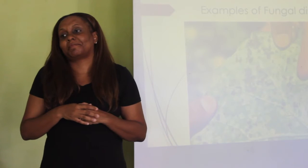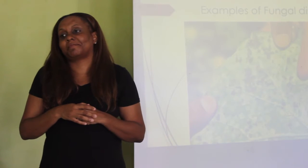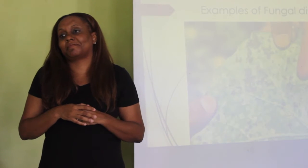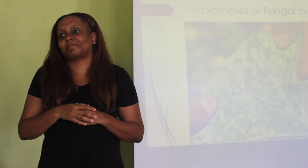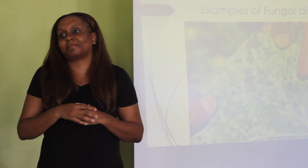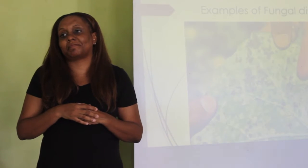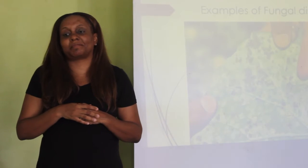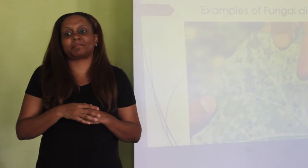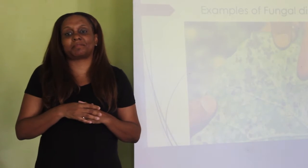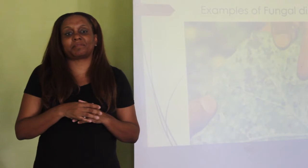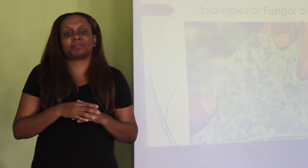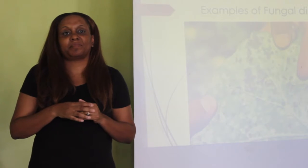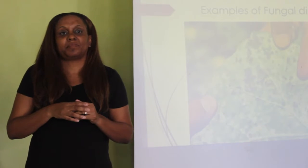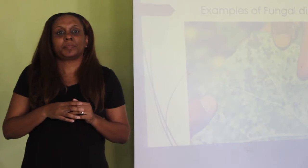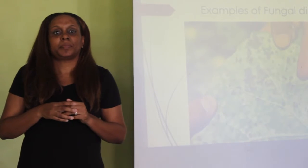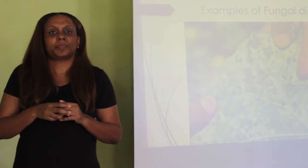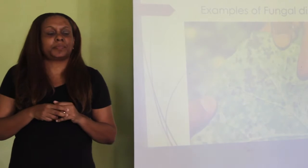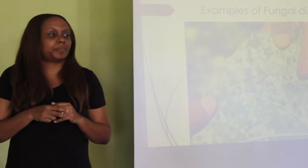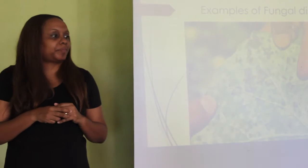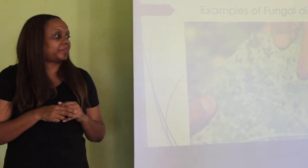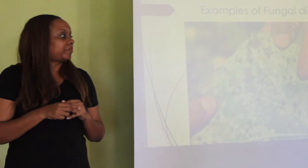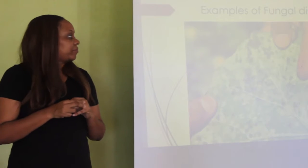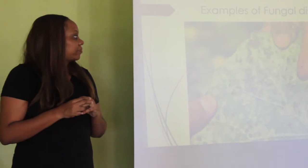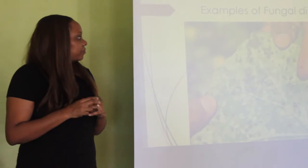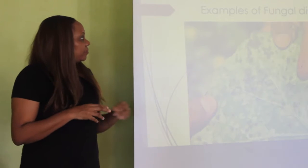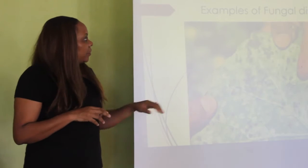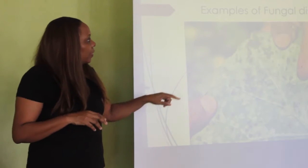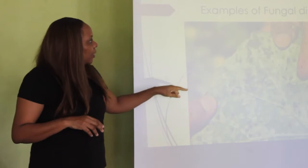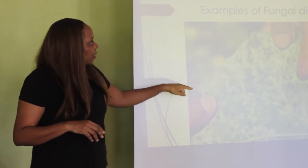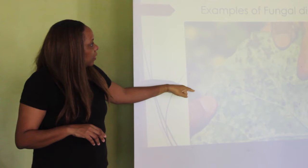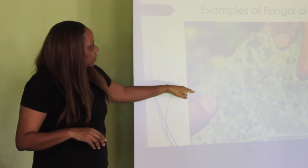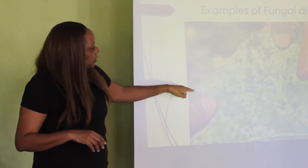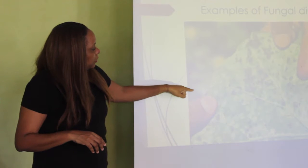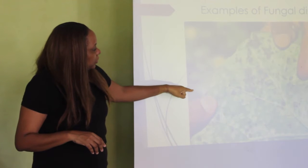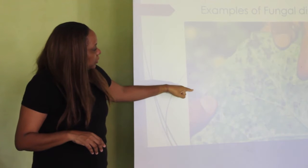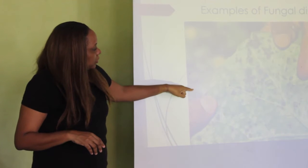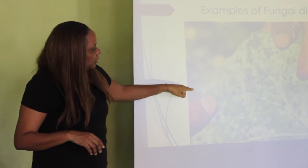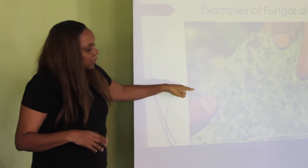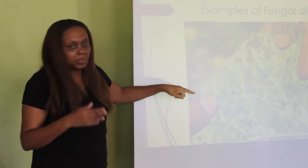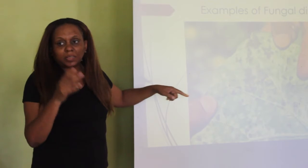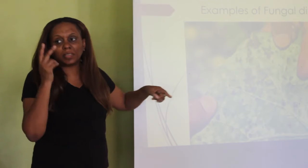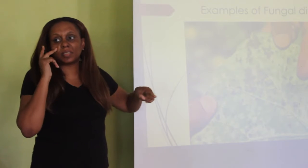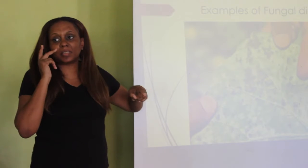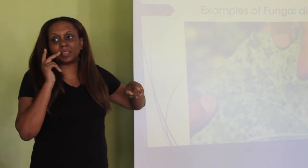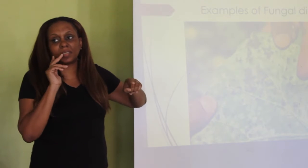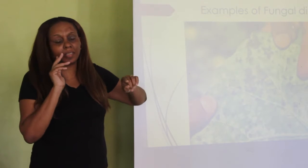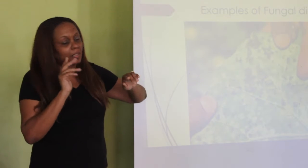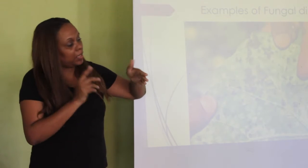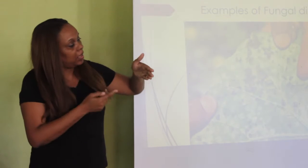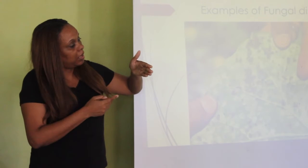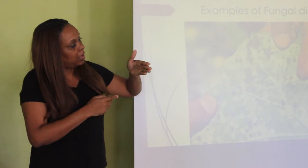and um this is how this whole area may see under the underleaf of the underside of your leaf